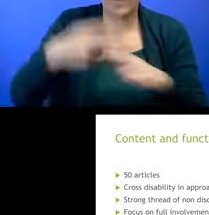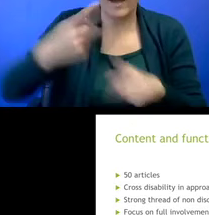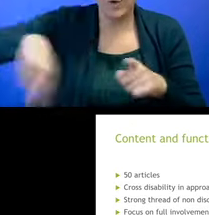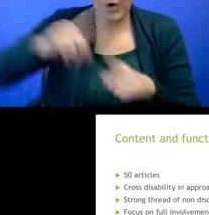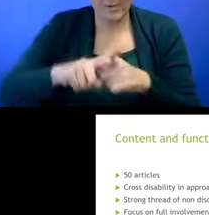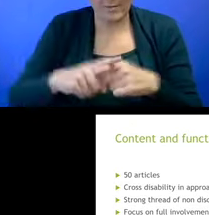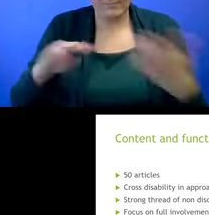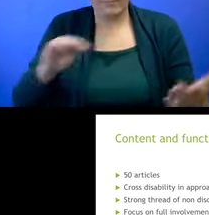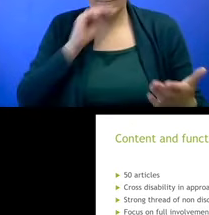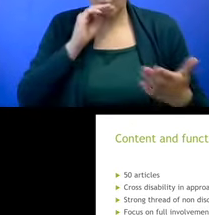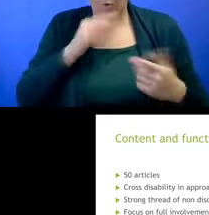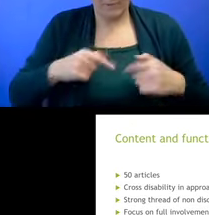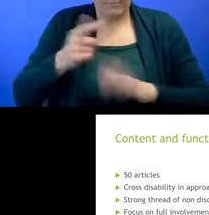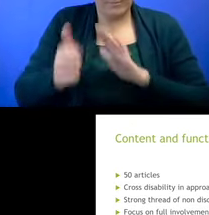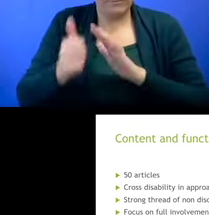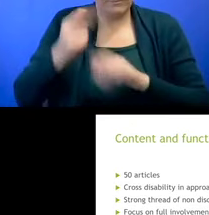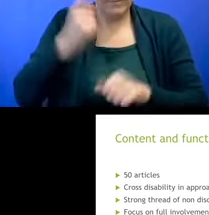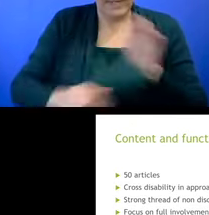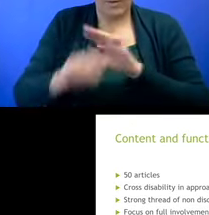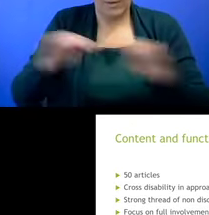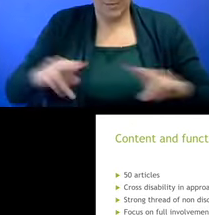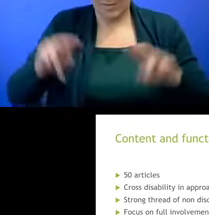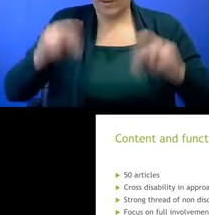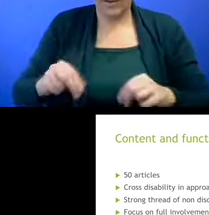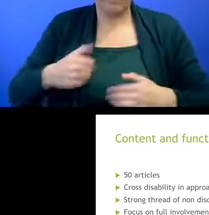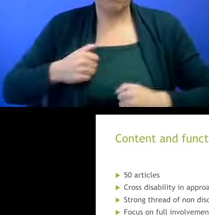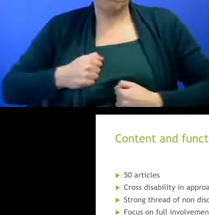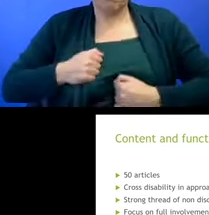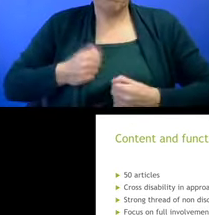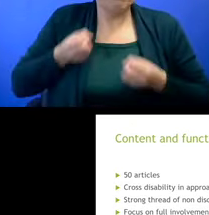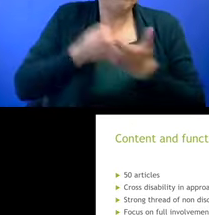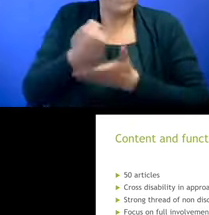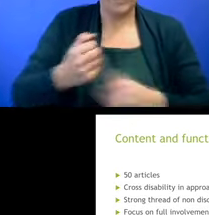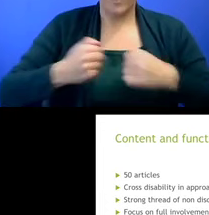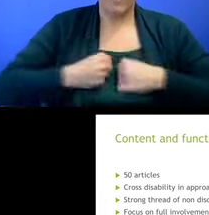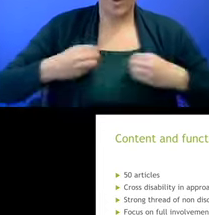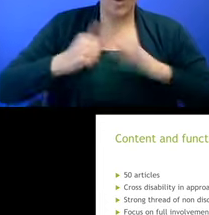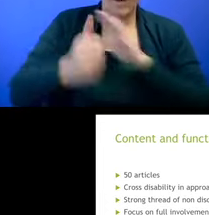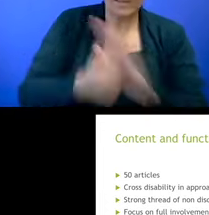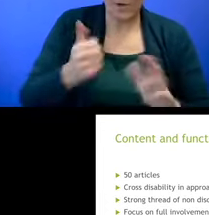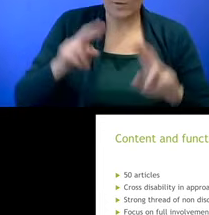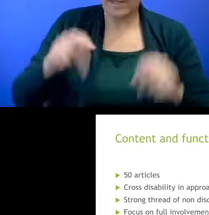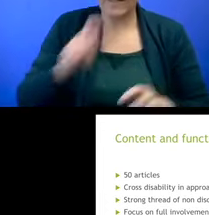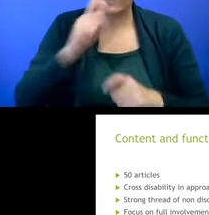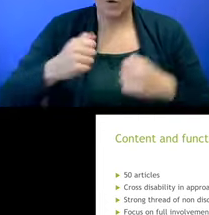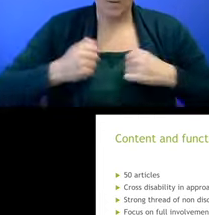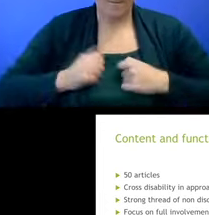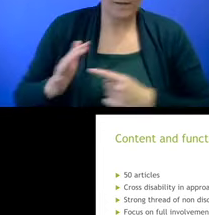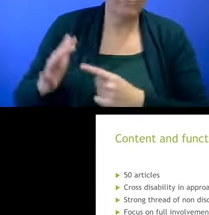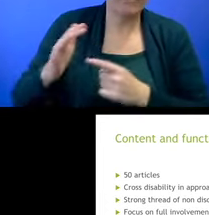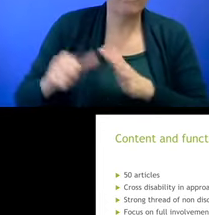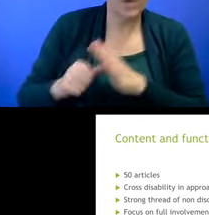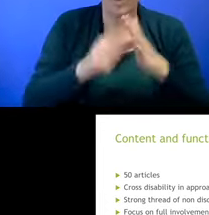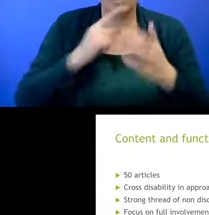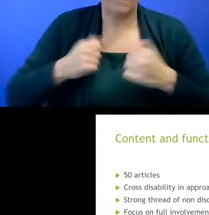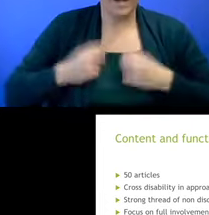to what their lived experience is like, what their priorities and needs are, permeates the Convention and its implementation.